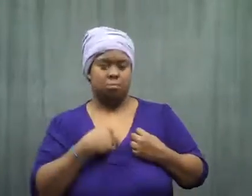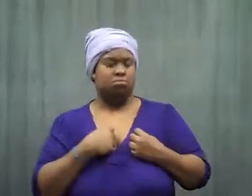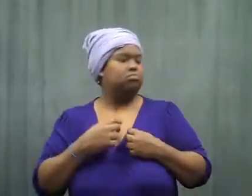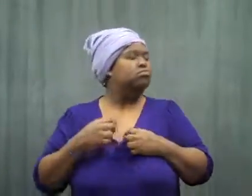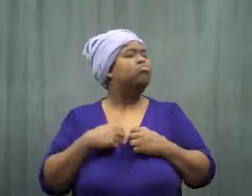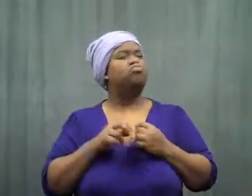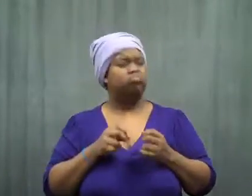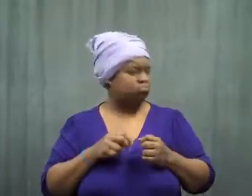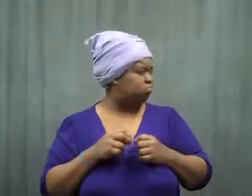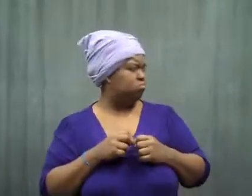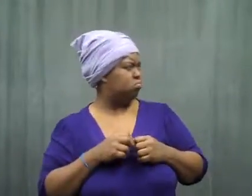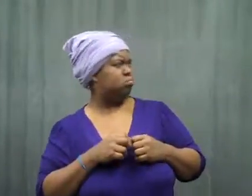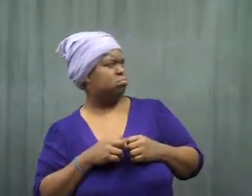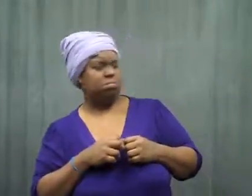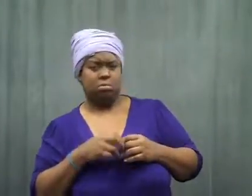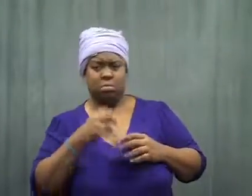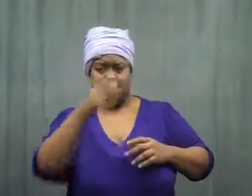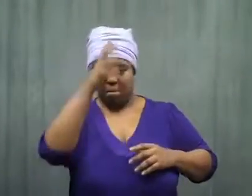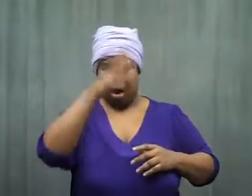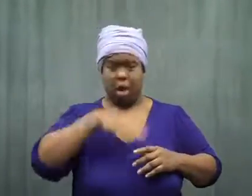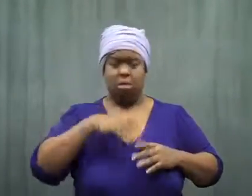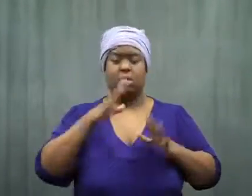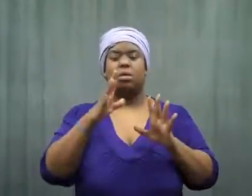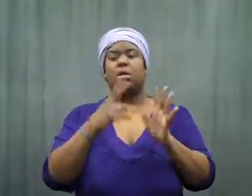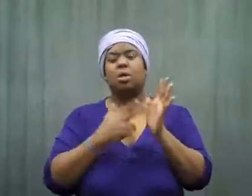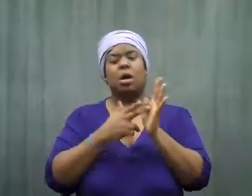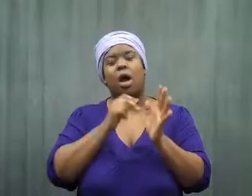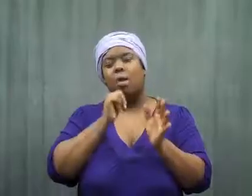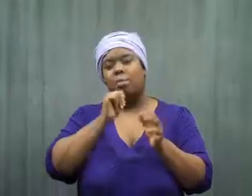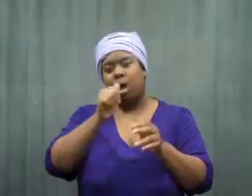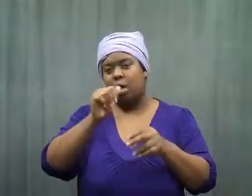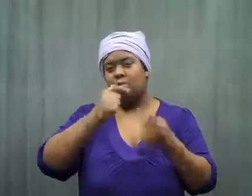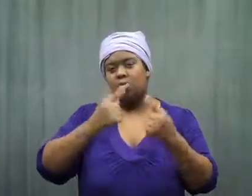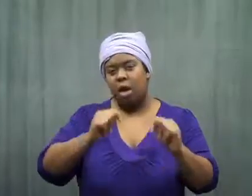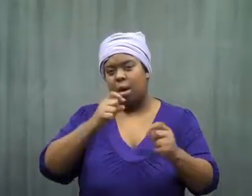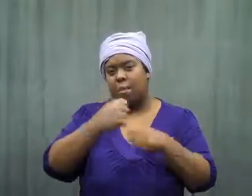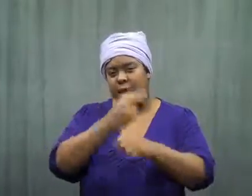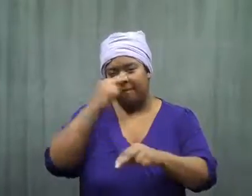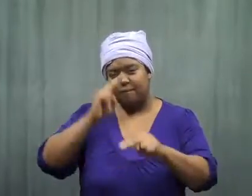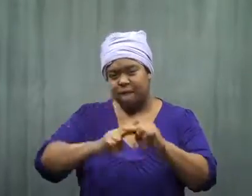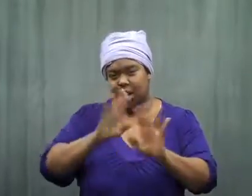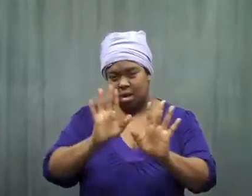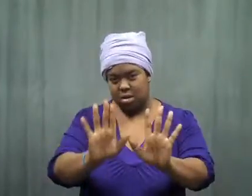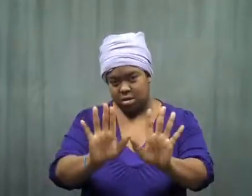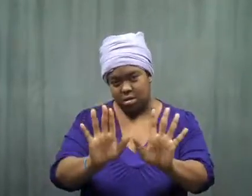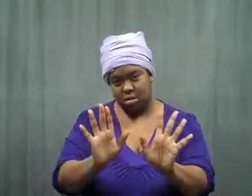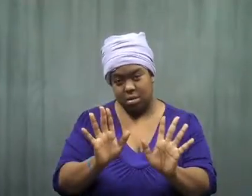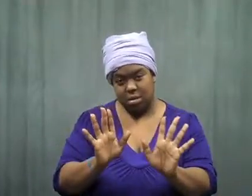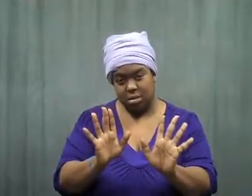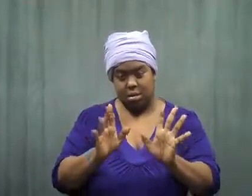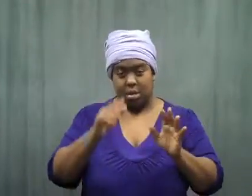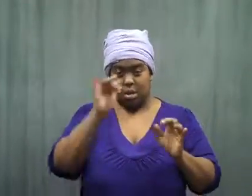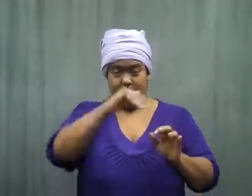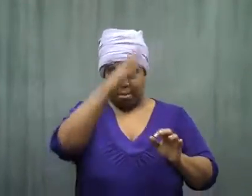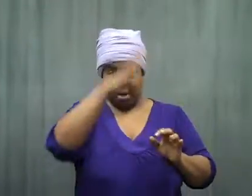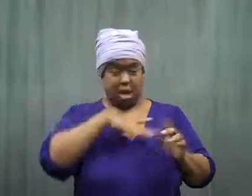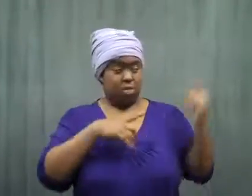I looked, and the man.. really, I'm not trying to make fun, ok?